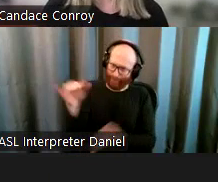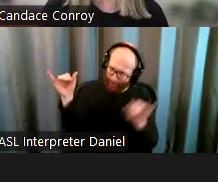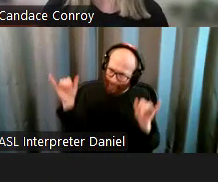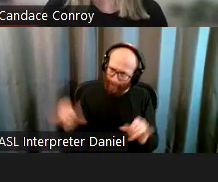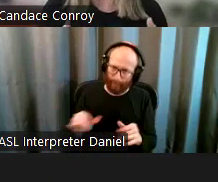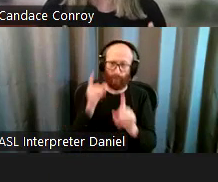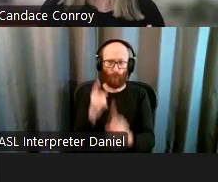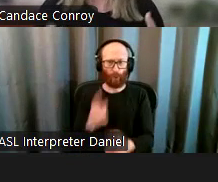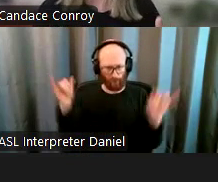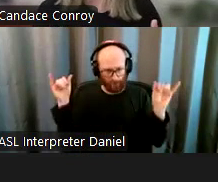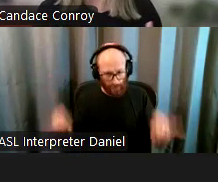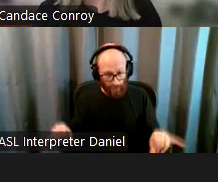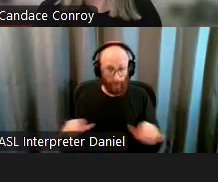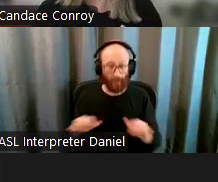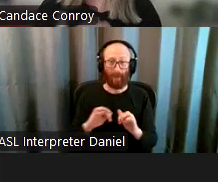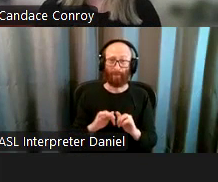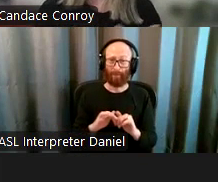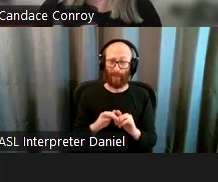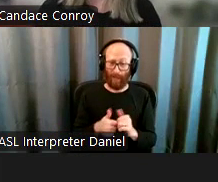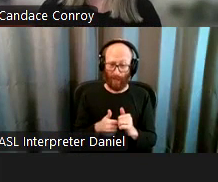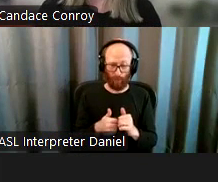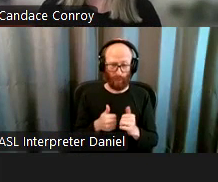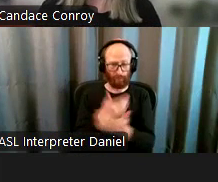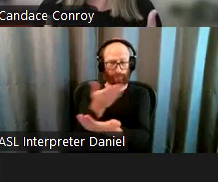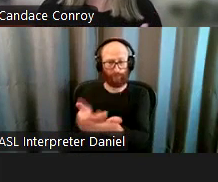but how we get there with students and what roadblocks we remove to make